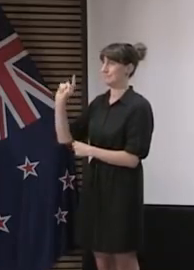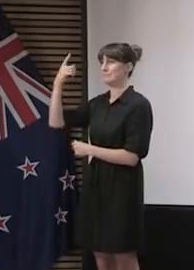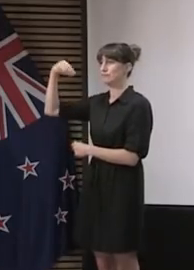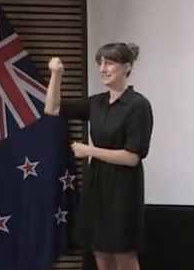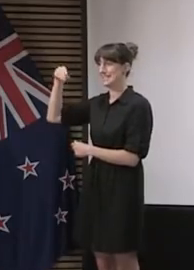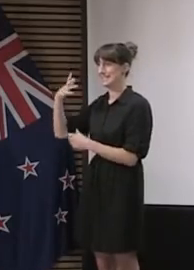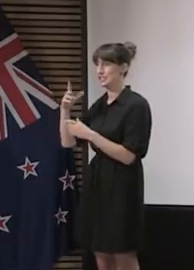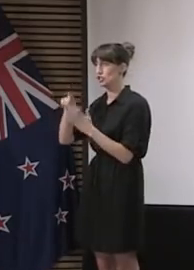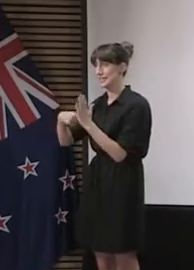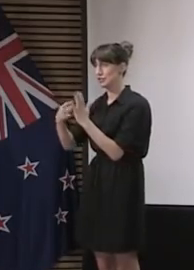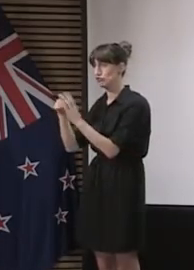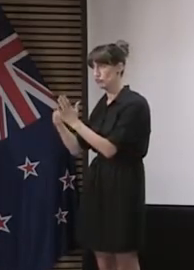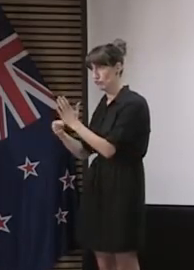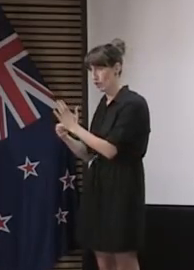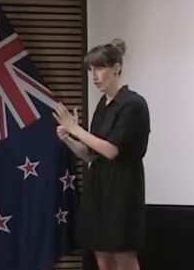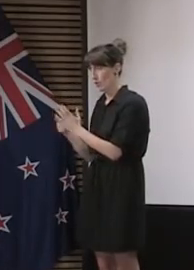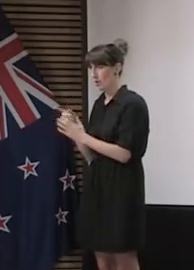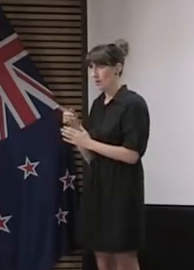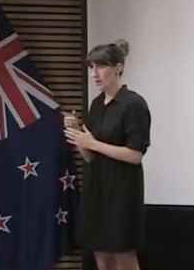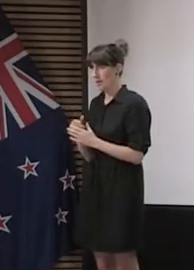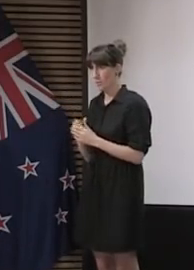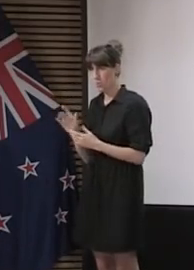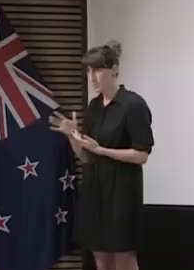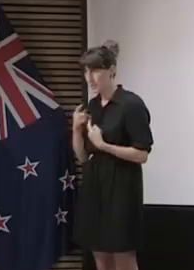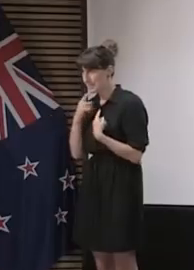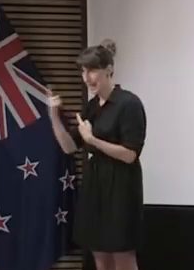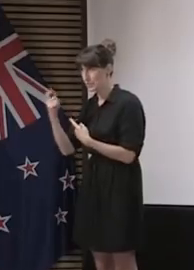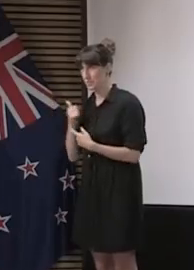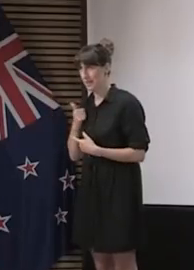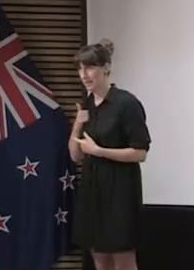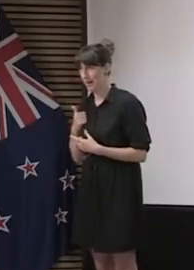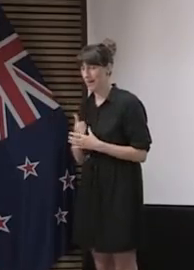have said? I know thatwould have been in thethoughts of many New Zealanders,